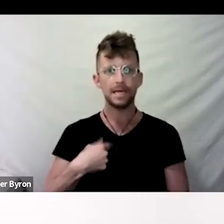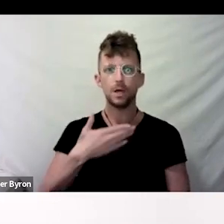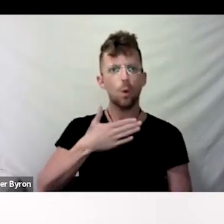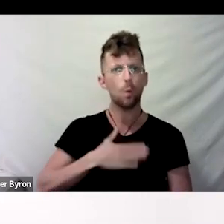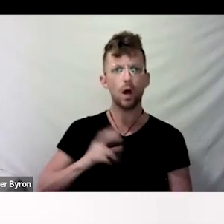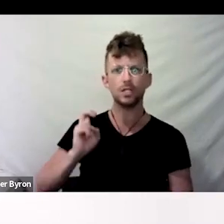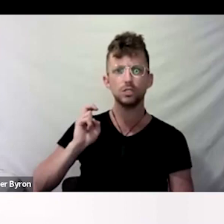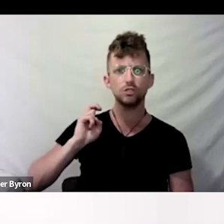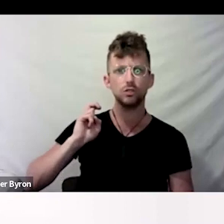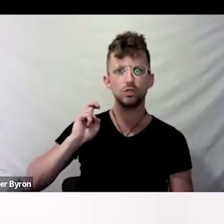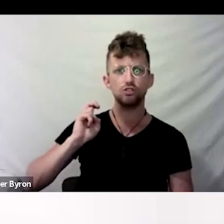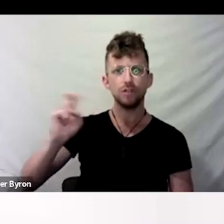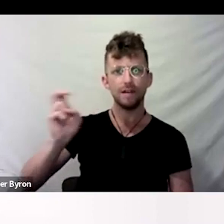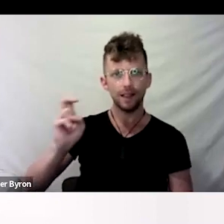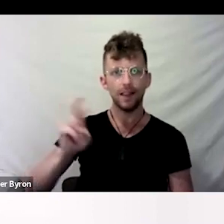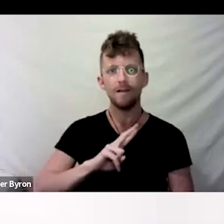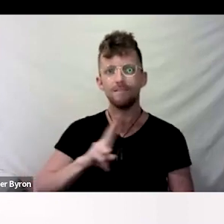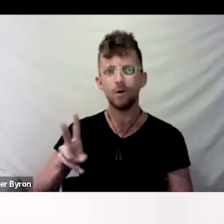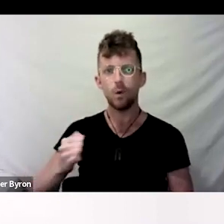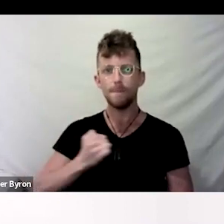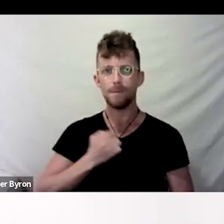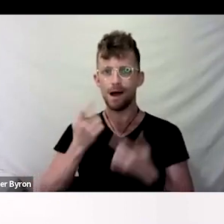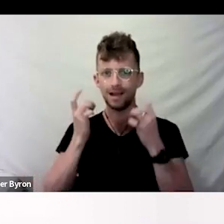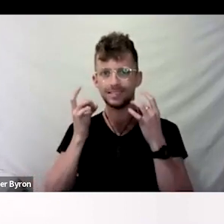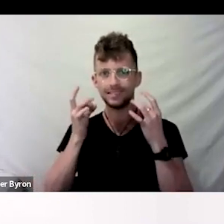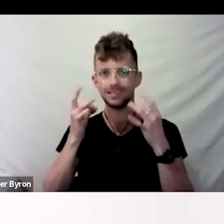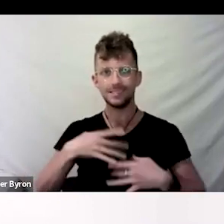for my respite, what can I claim? Was that the other question Prudence?